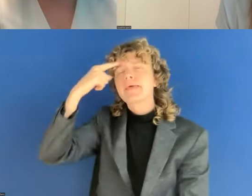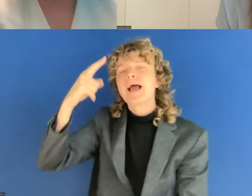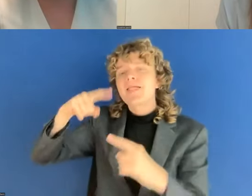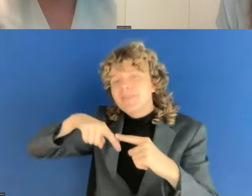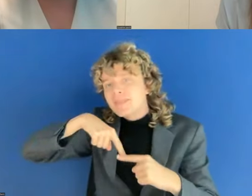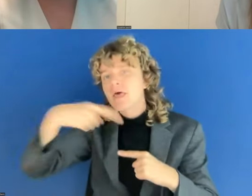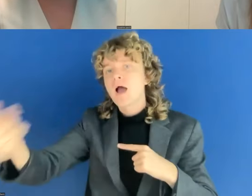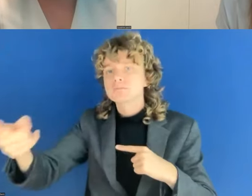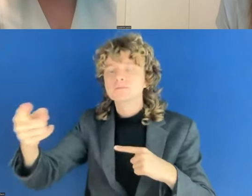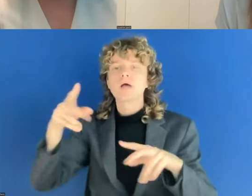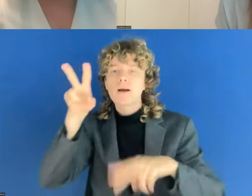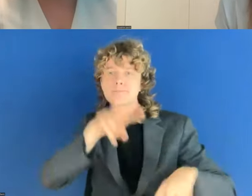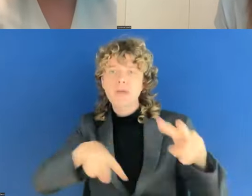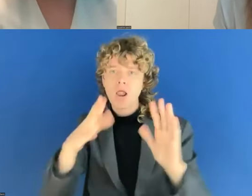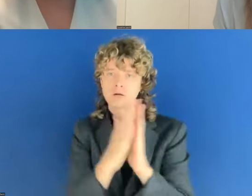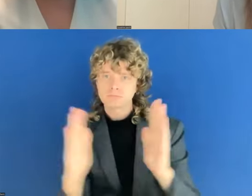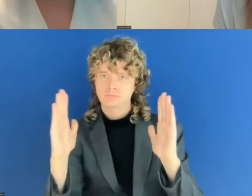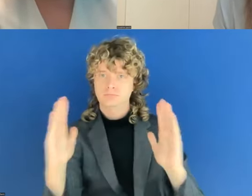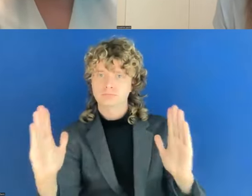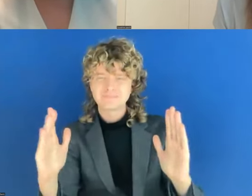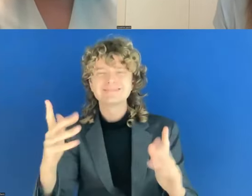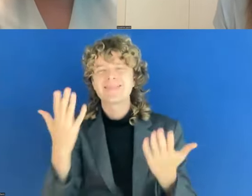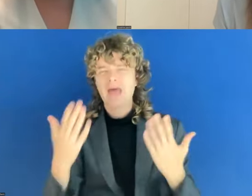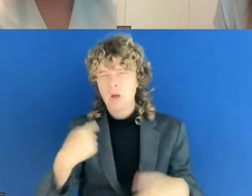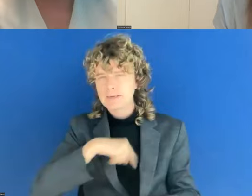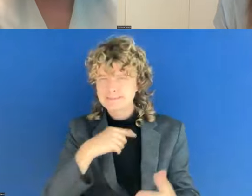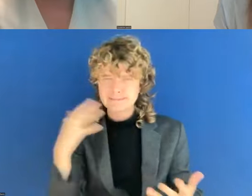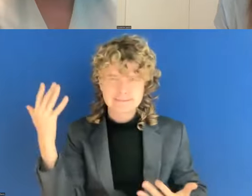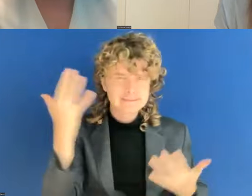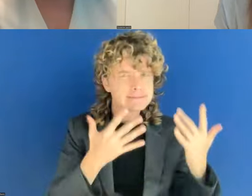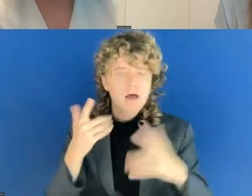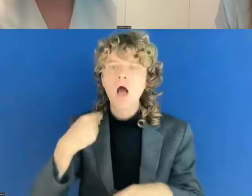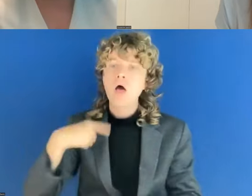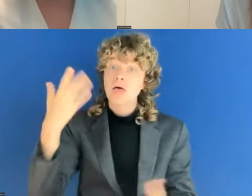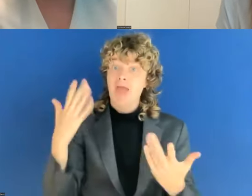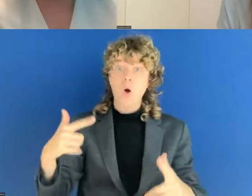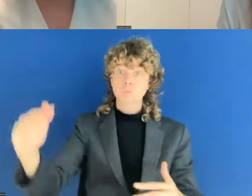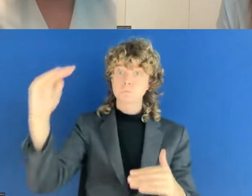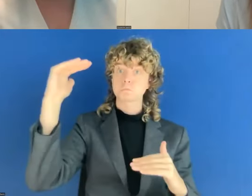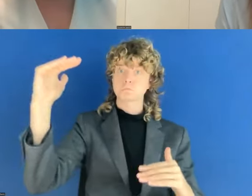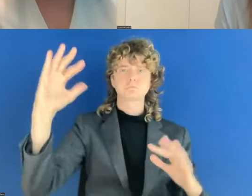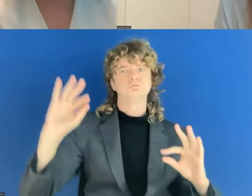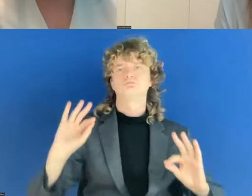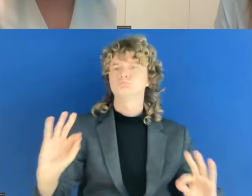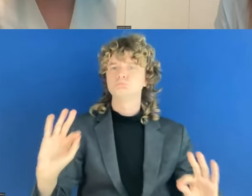check that out. Right now, it's I think it's as it should be. They are getting better and better,